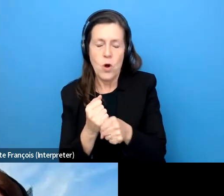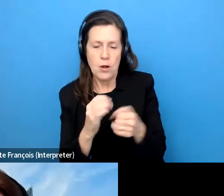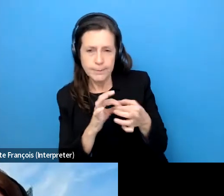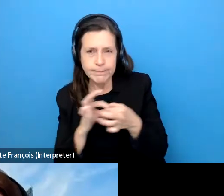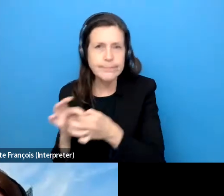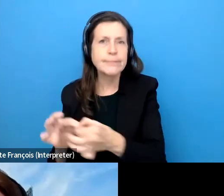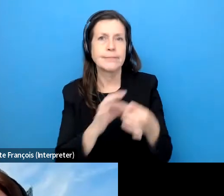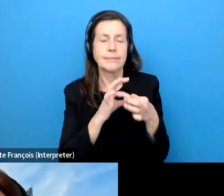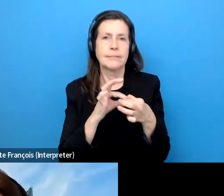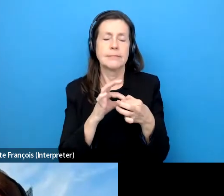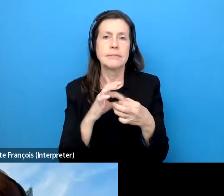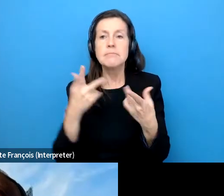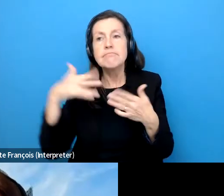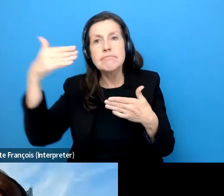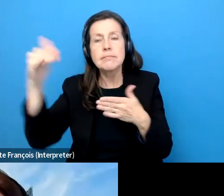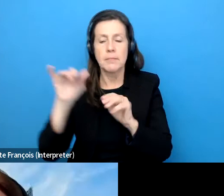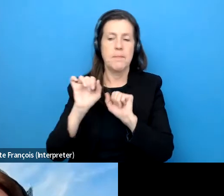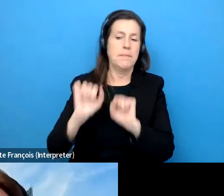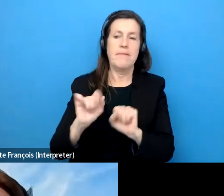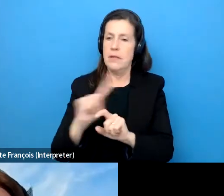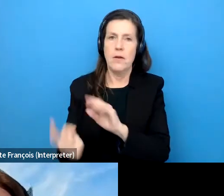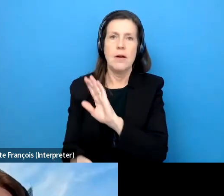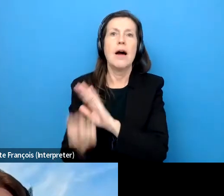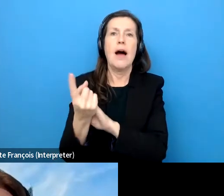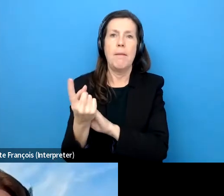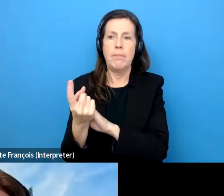to prevent and combat trafficking on the most vulnerable group,